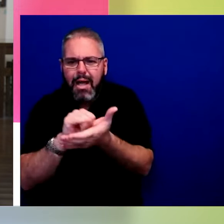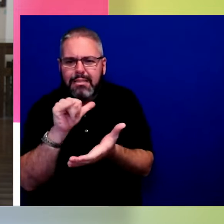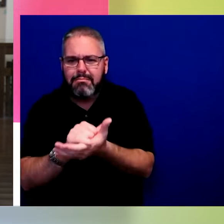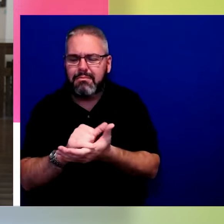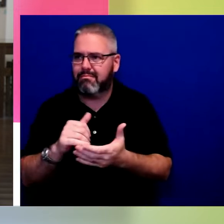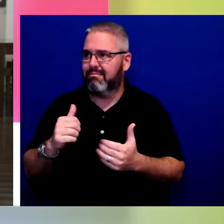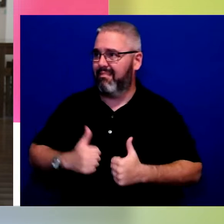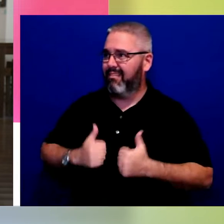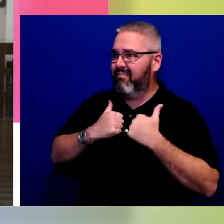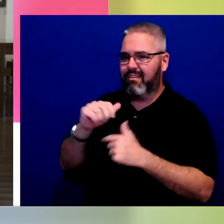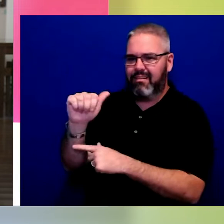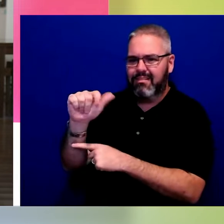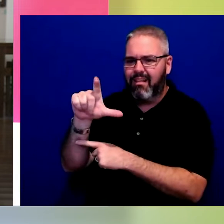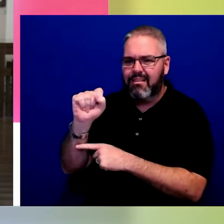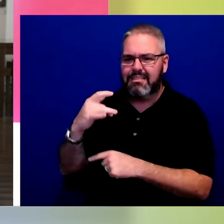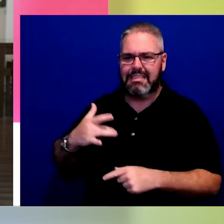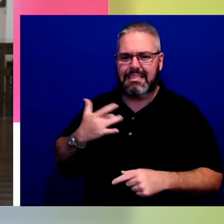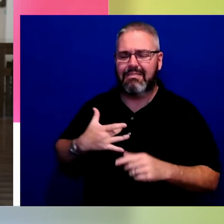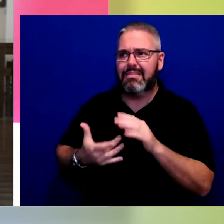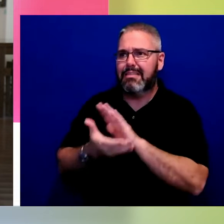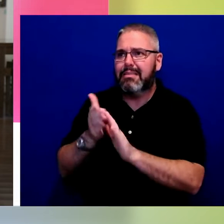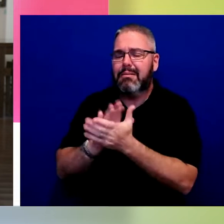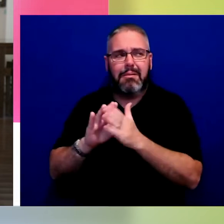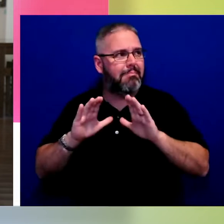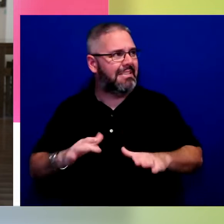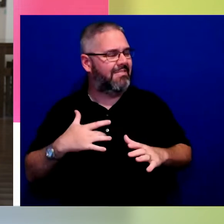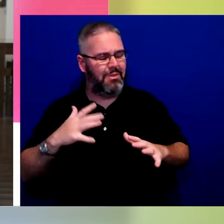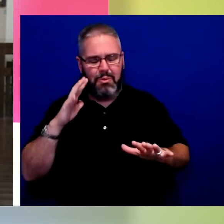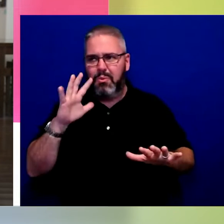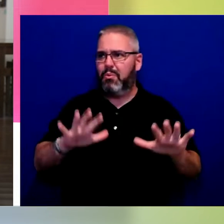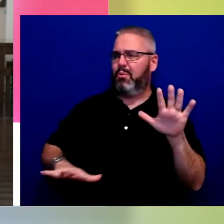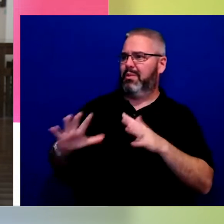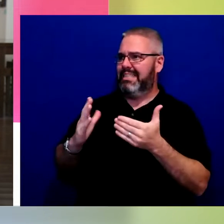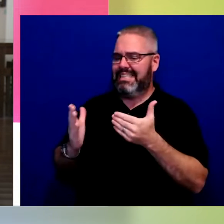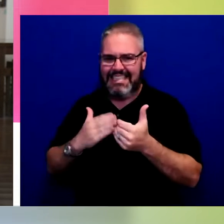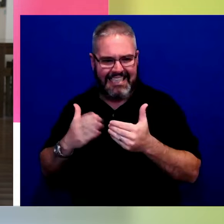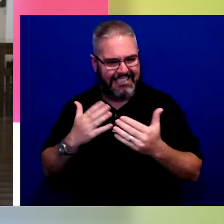Within a Fragile Existence." And it's, Steve, it's one heck of a story.